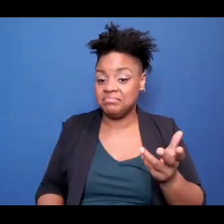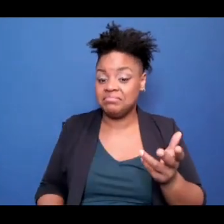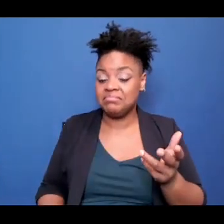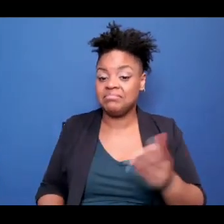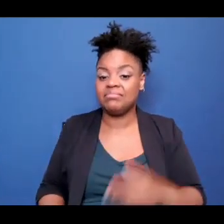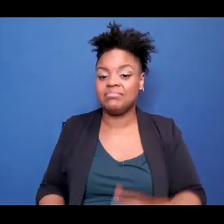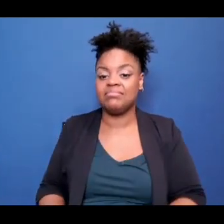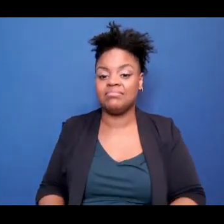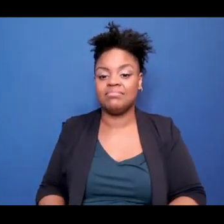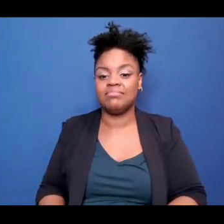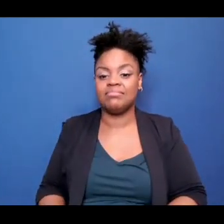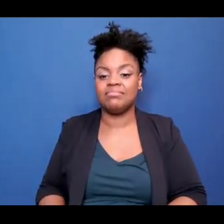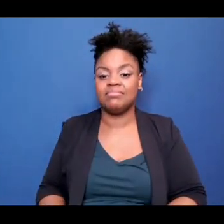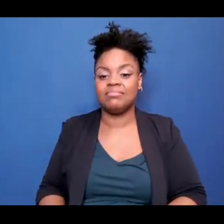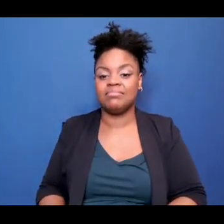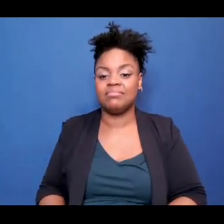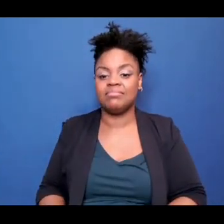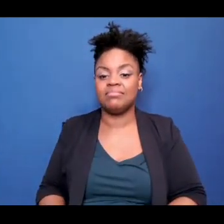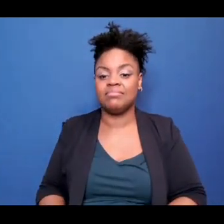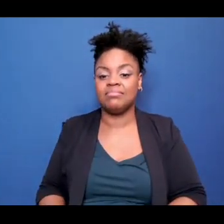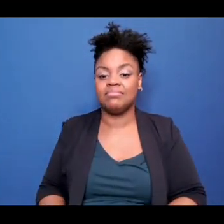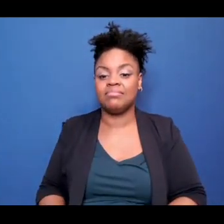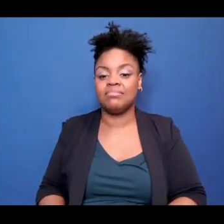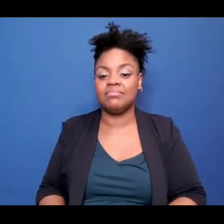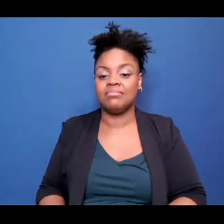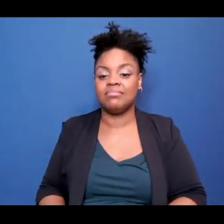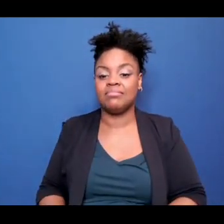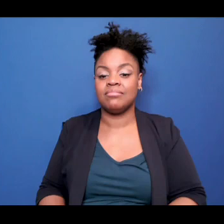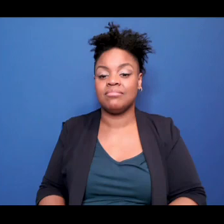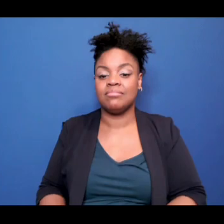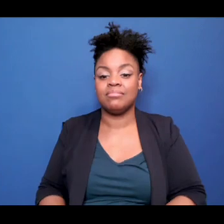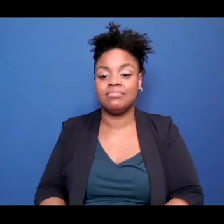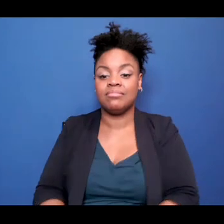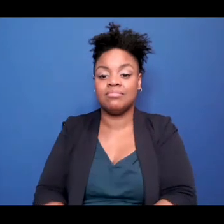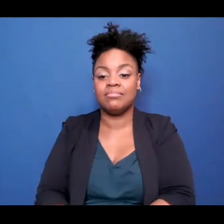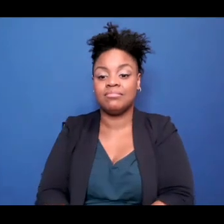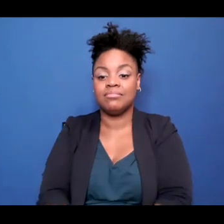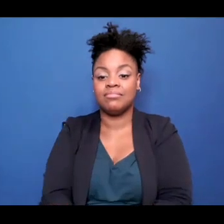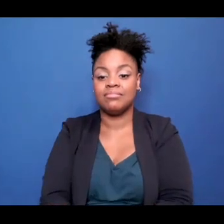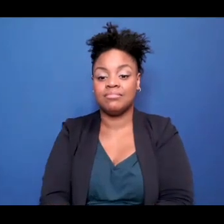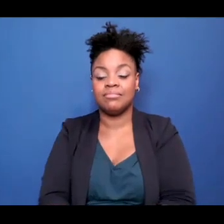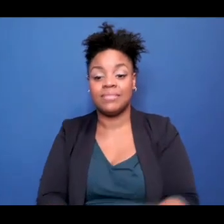BEVERAGE ADVERTISEMENTS. NEXT SLIDE.